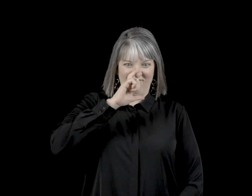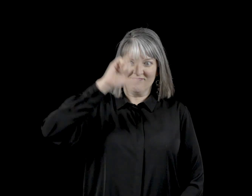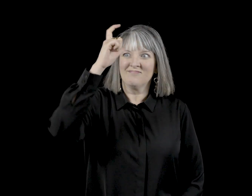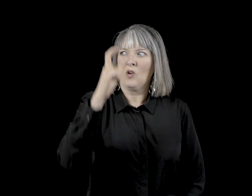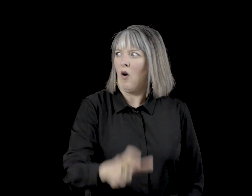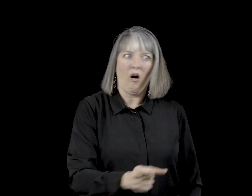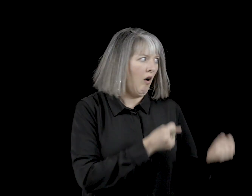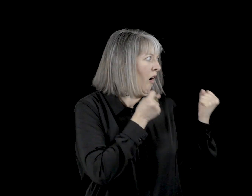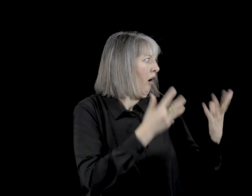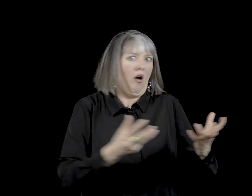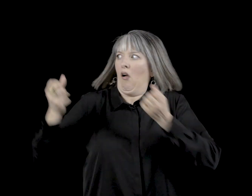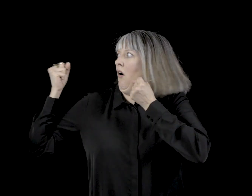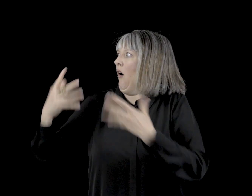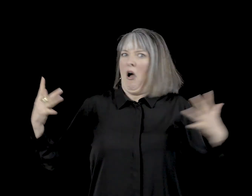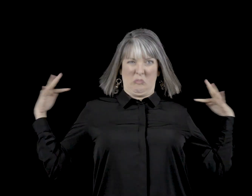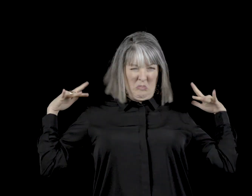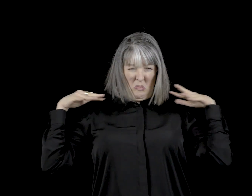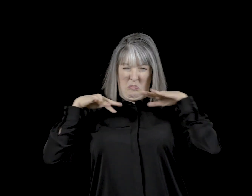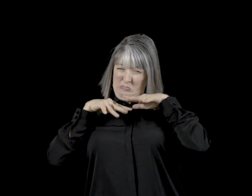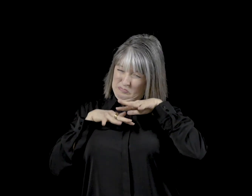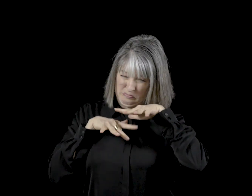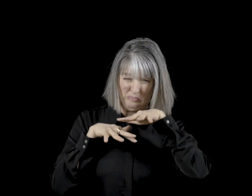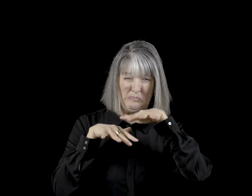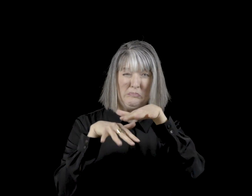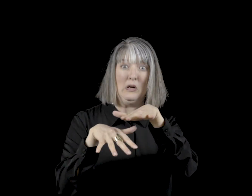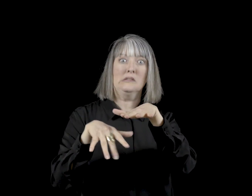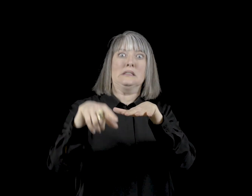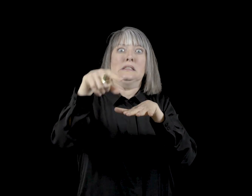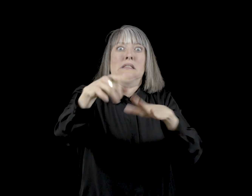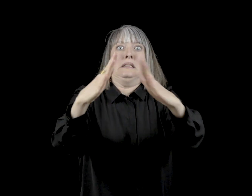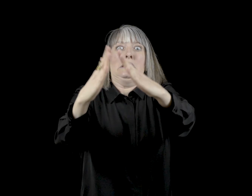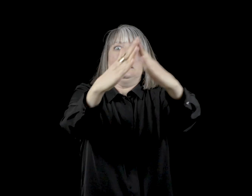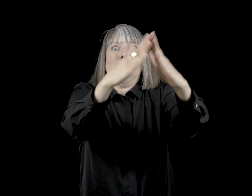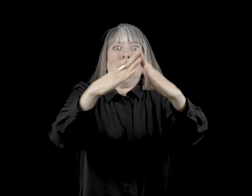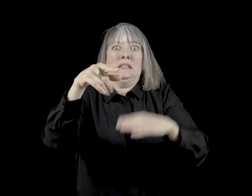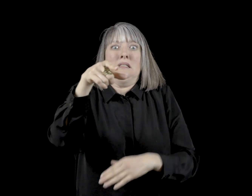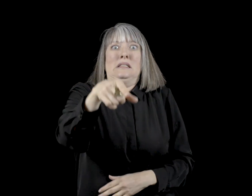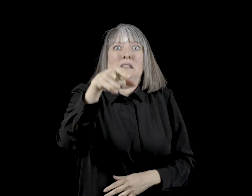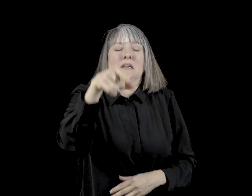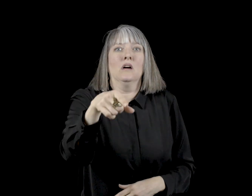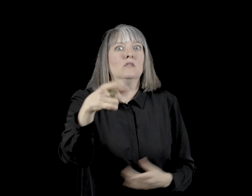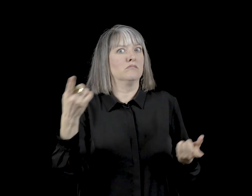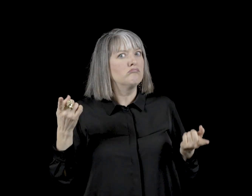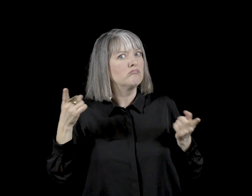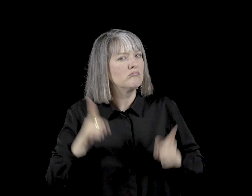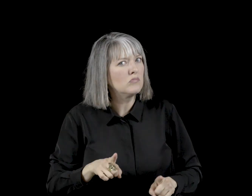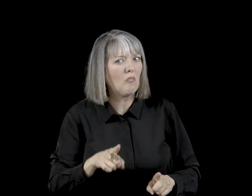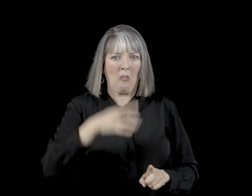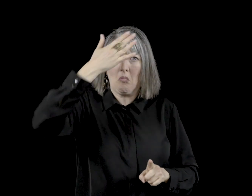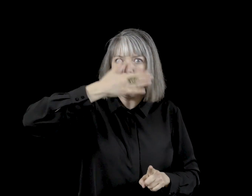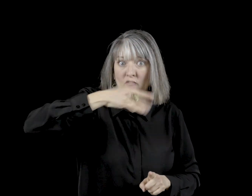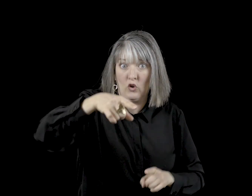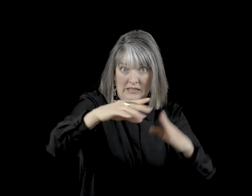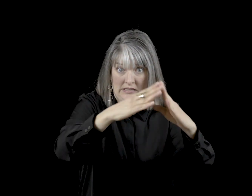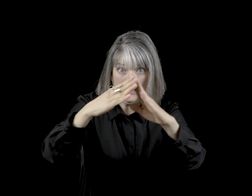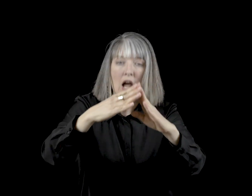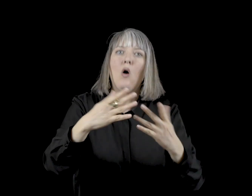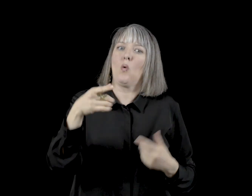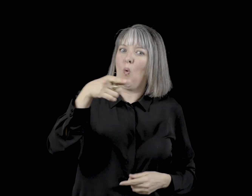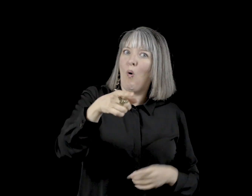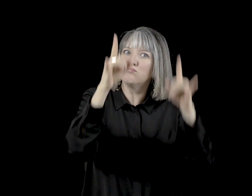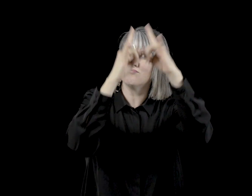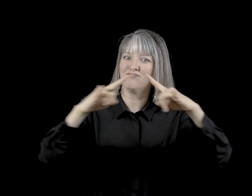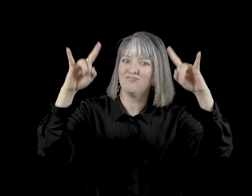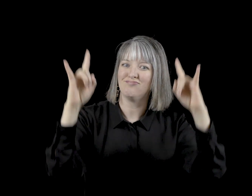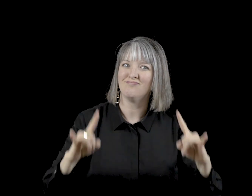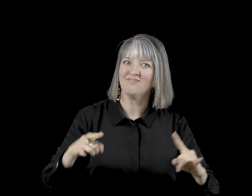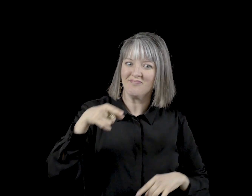A hoard of elephant was stampeding toward a town. At that time a circus was parked in front of the town.